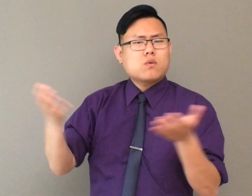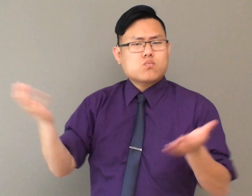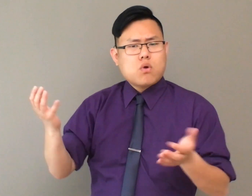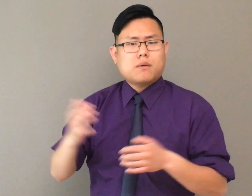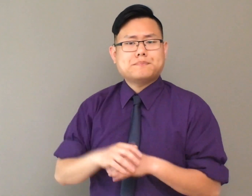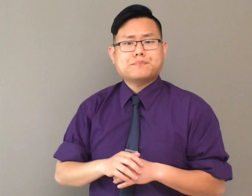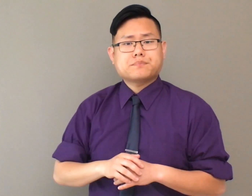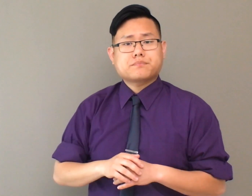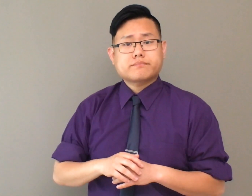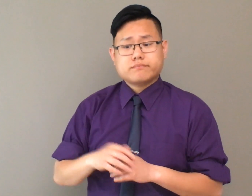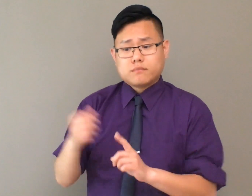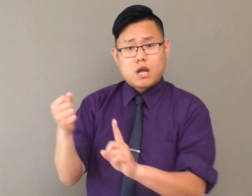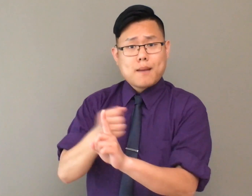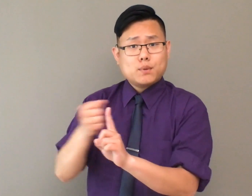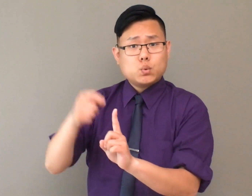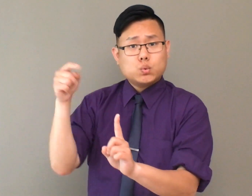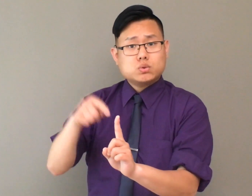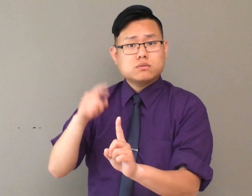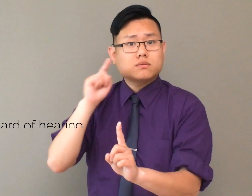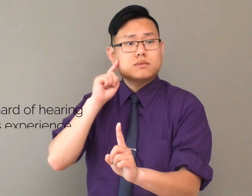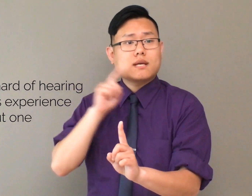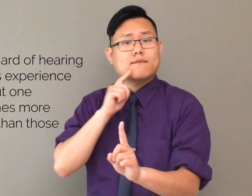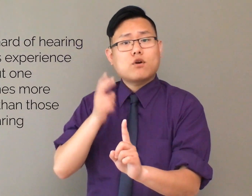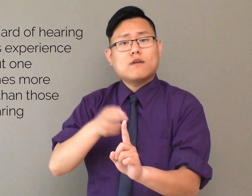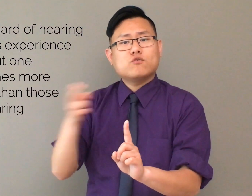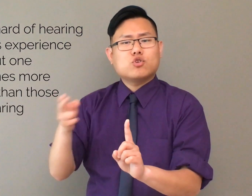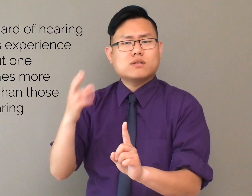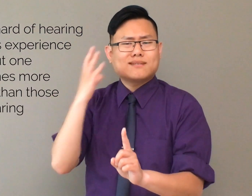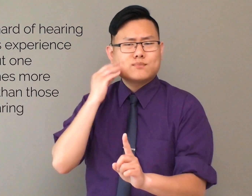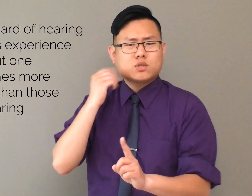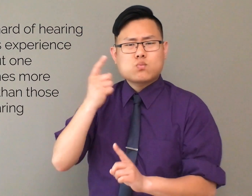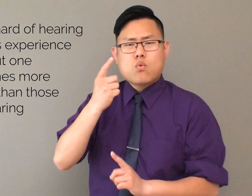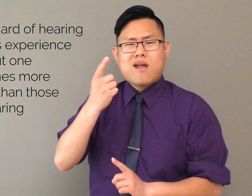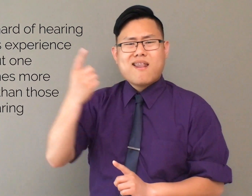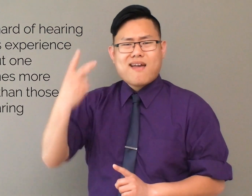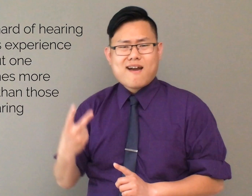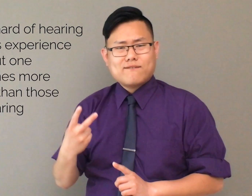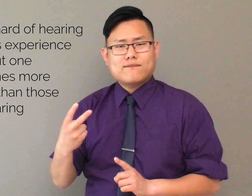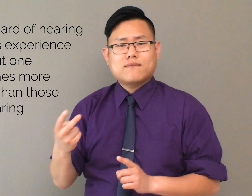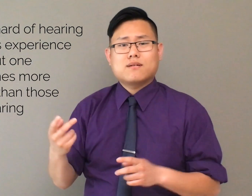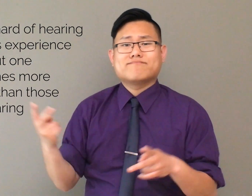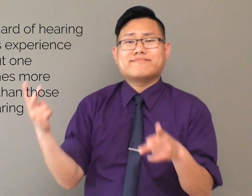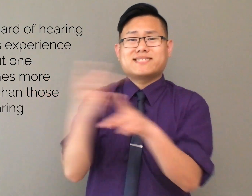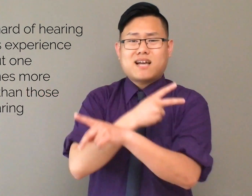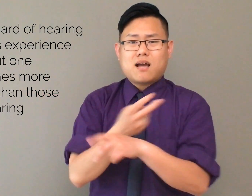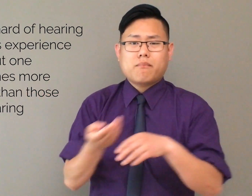explains that “Deaf and hard of hearing populations experience abuse about 1.5 times